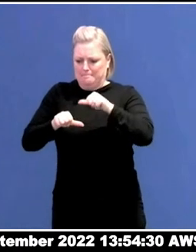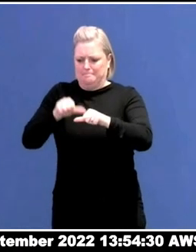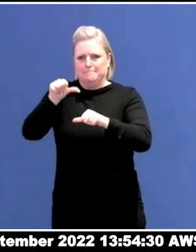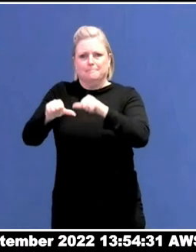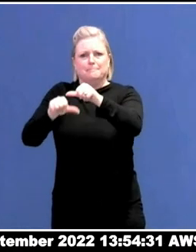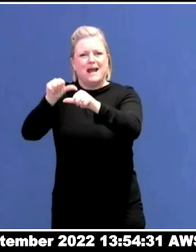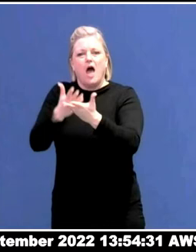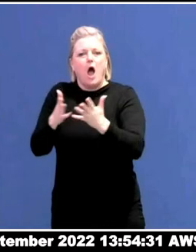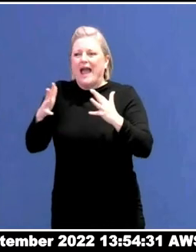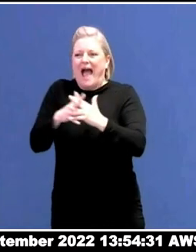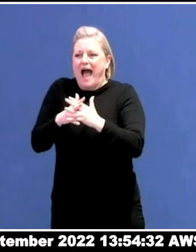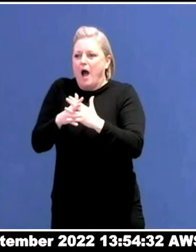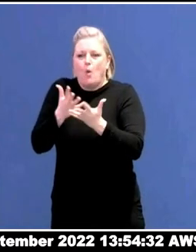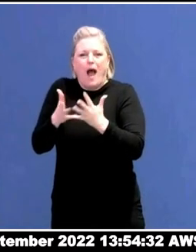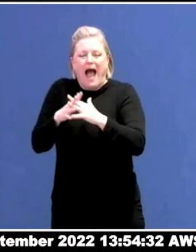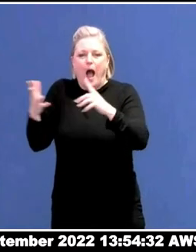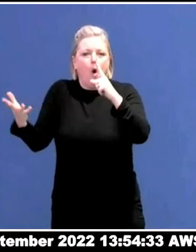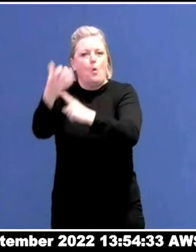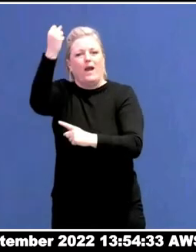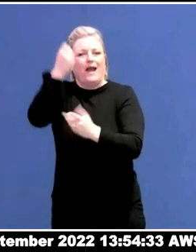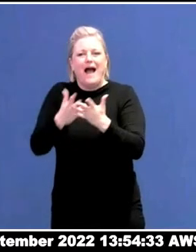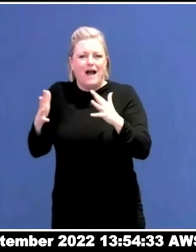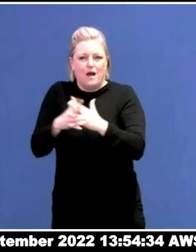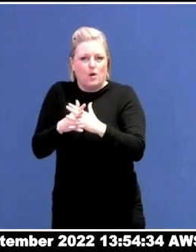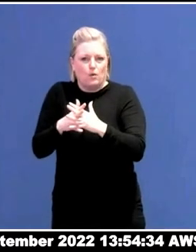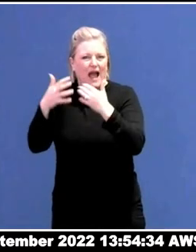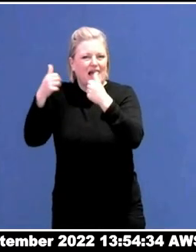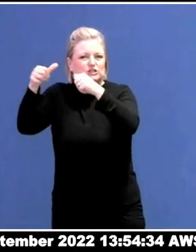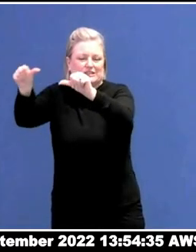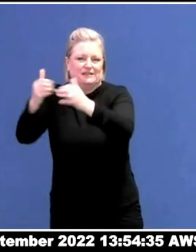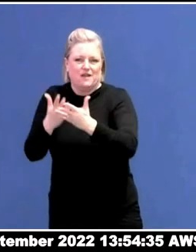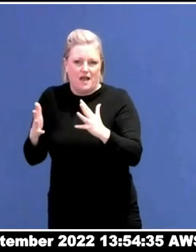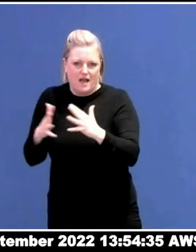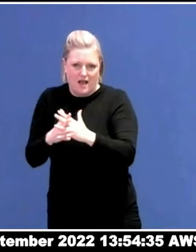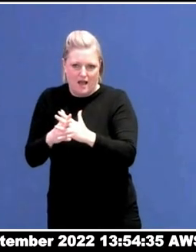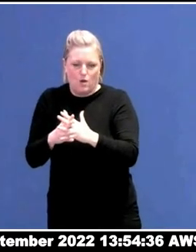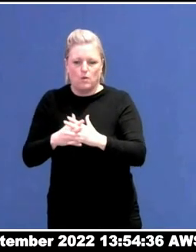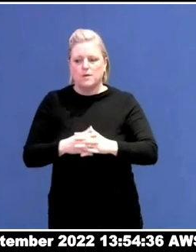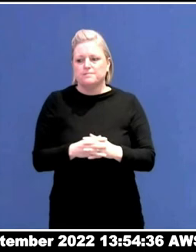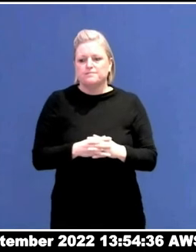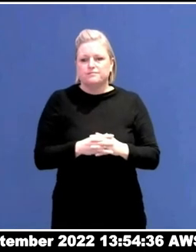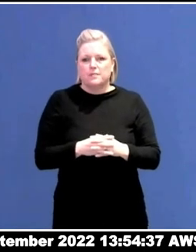Of course, yes, you want a process that allows for all these supports, individual